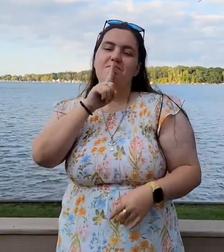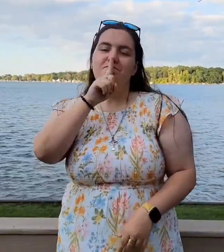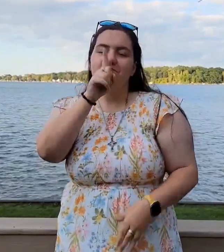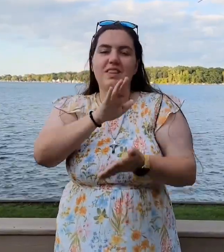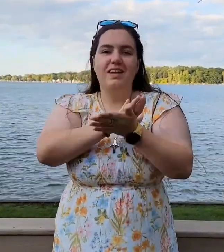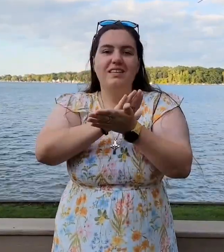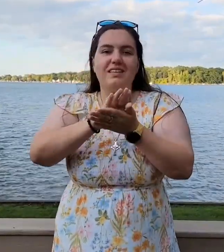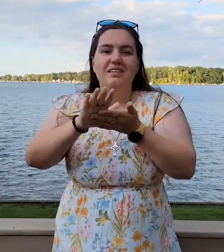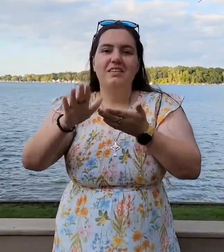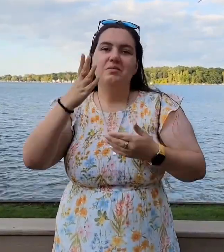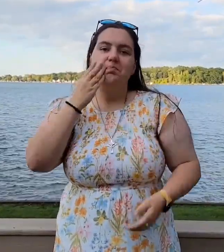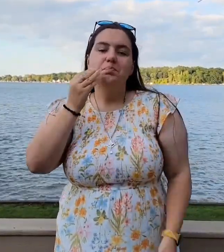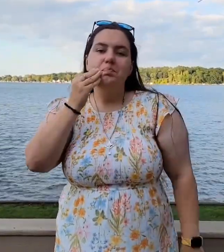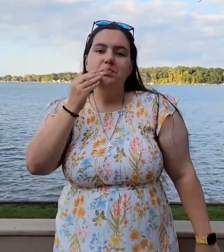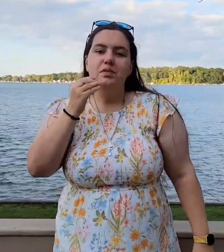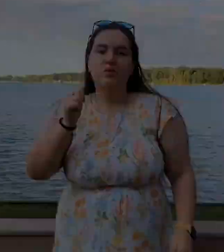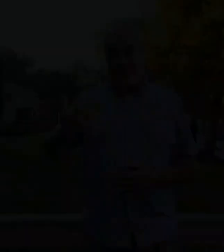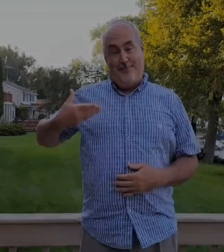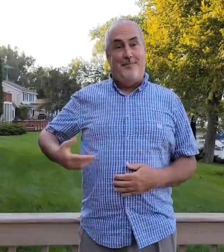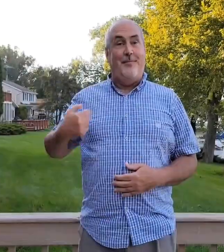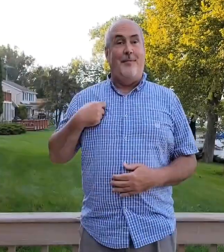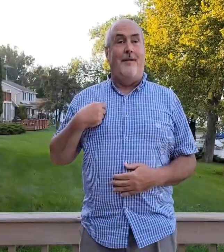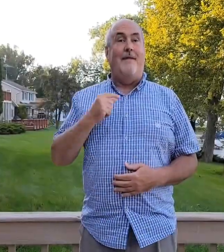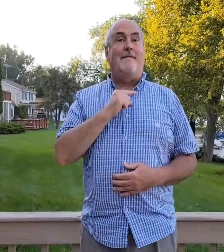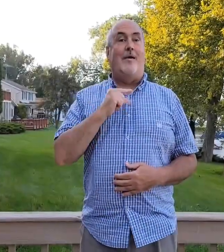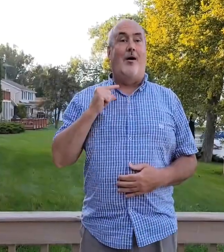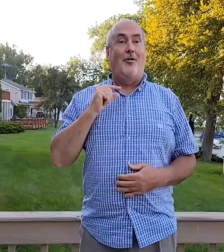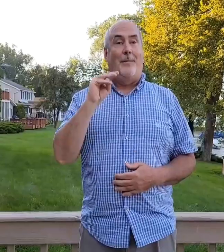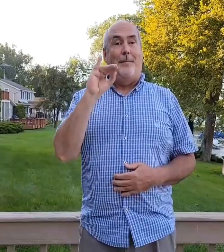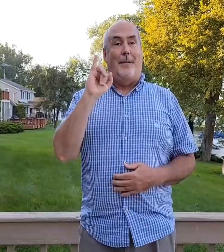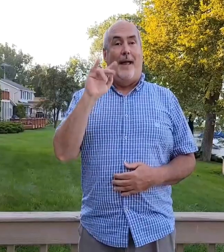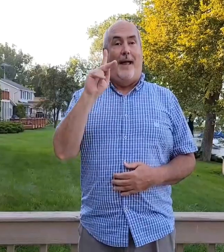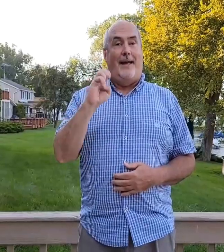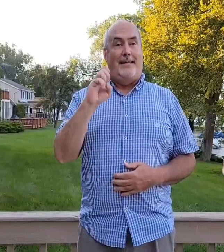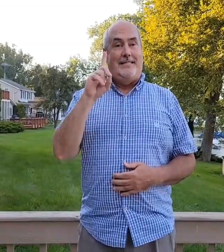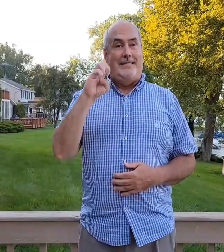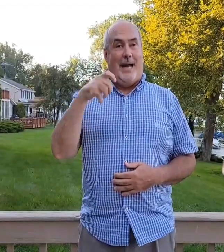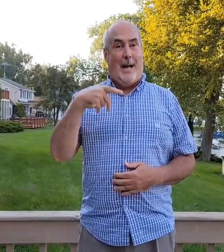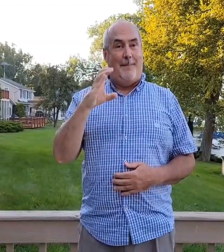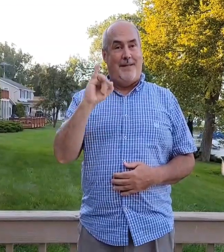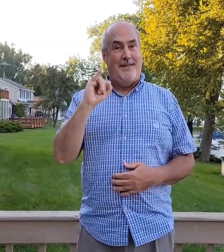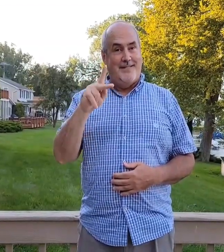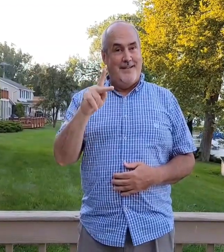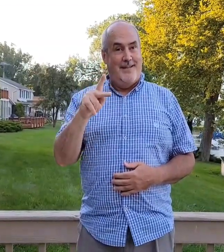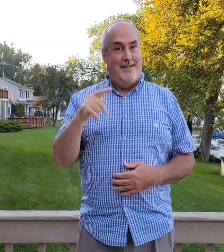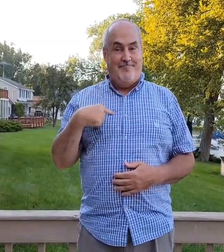it was a really nice experience. Fr. Mike Depcik: Hi, I'm Fr. Mike Depcik,